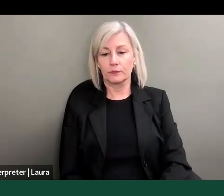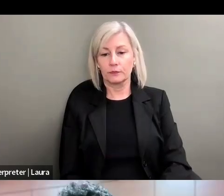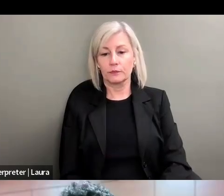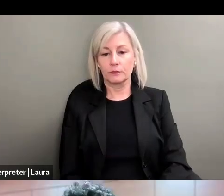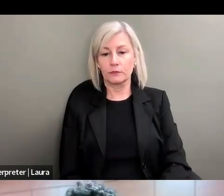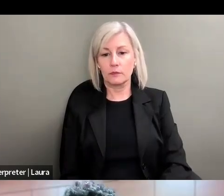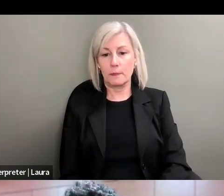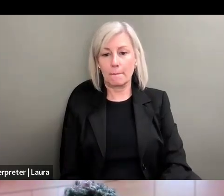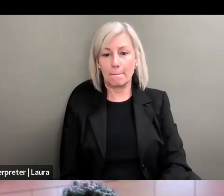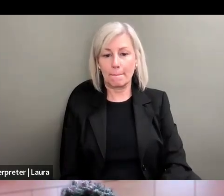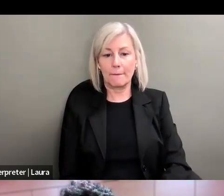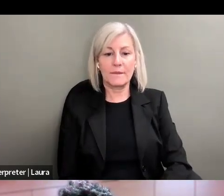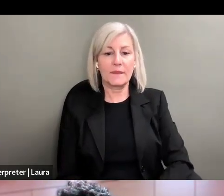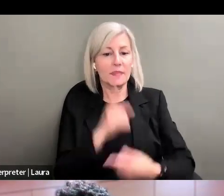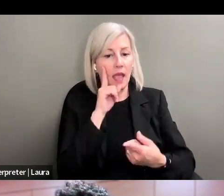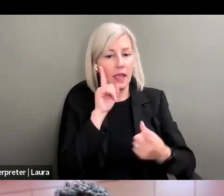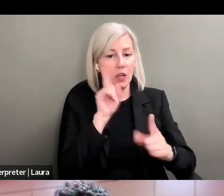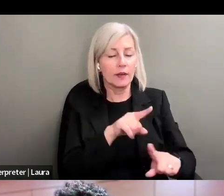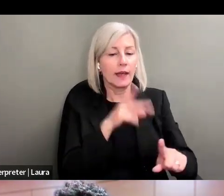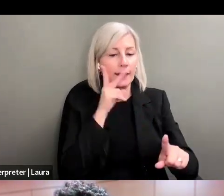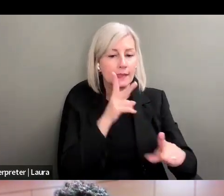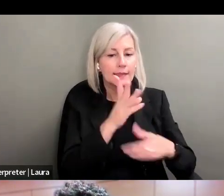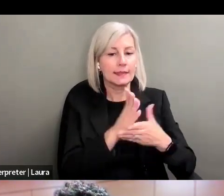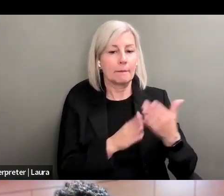I agree. And I see some more questions.